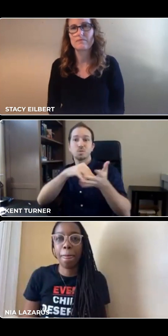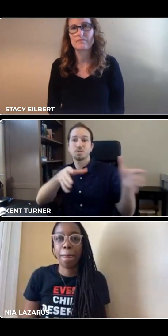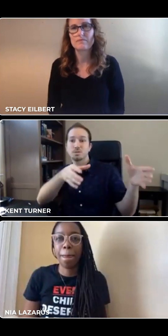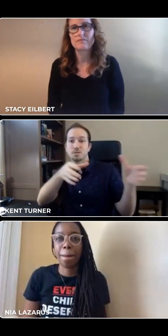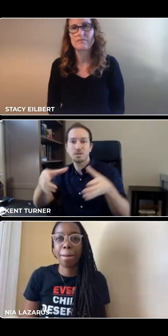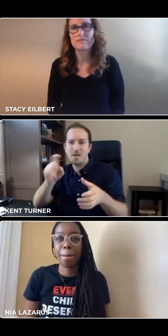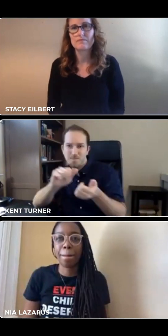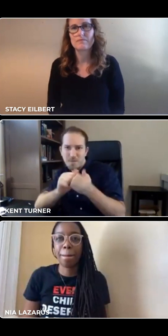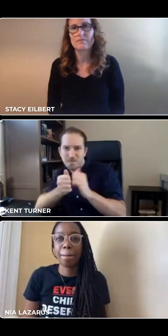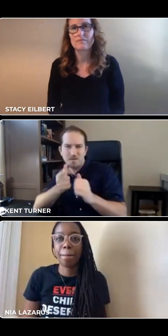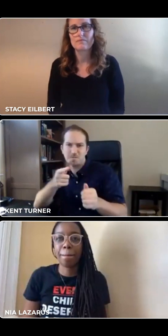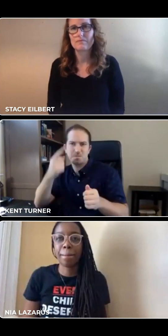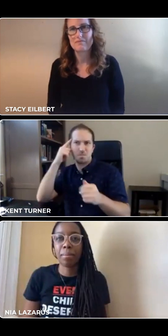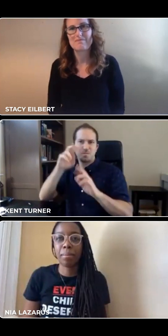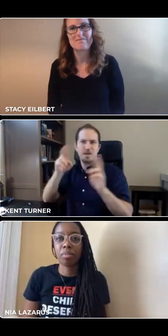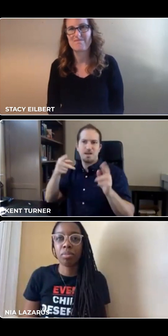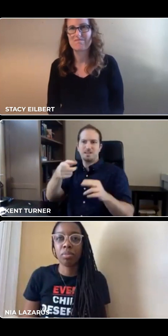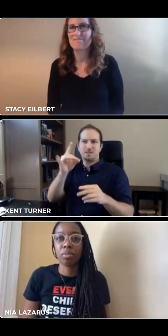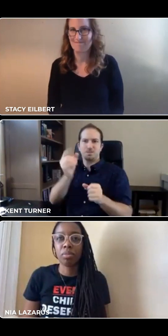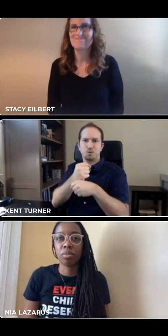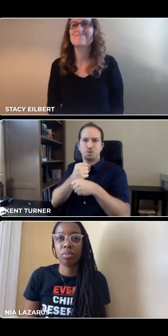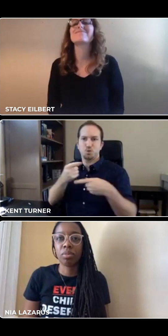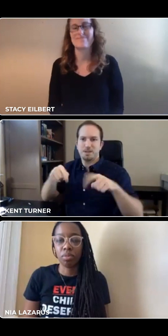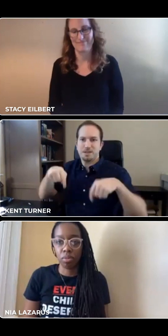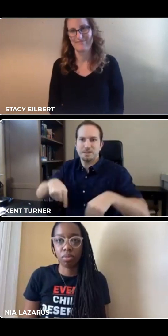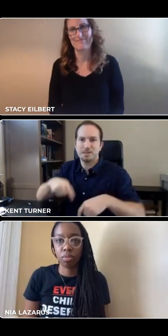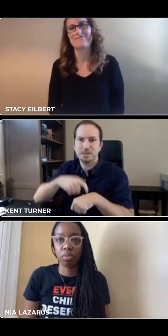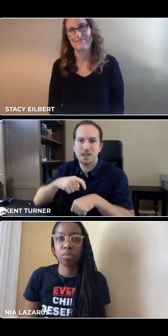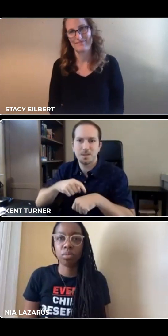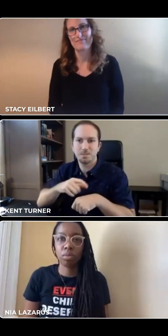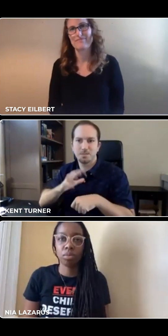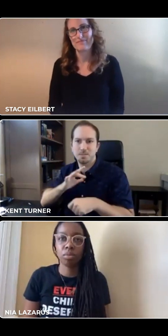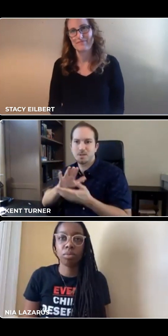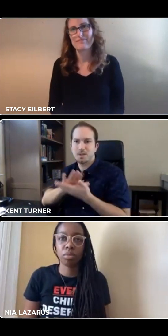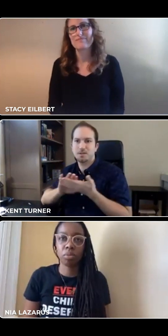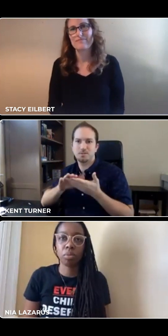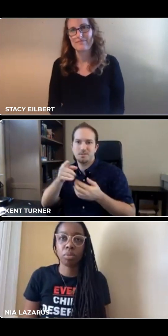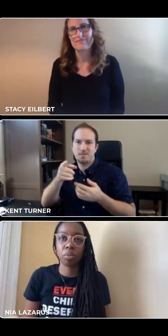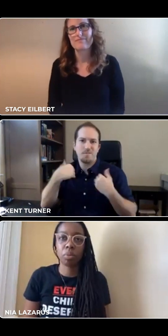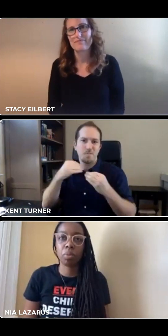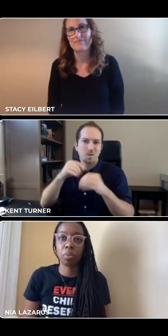to future years. You'd have a new group of students coming in, but you wouldn't have